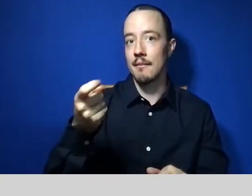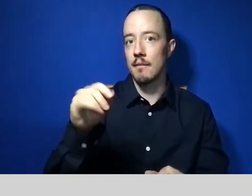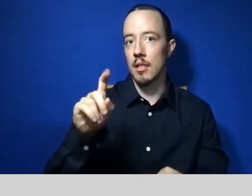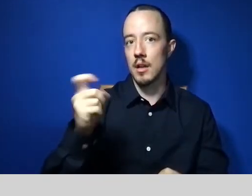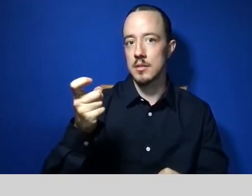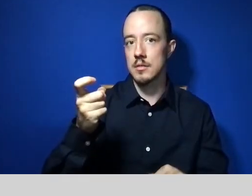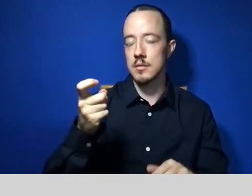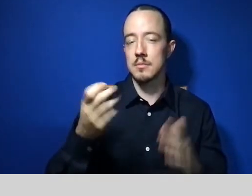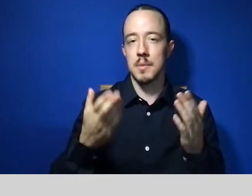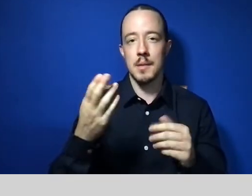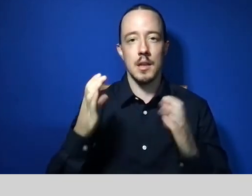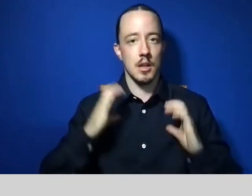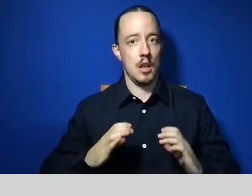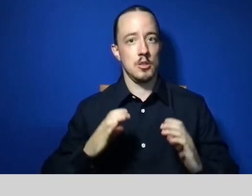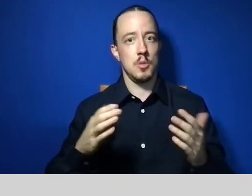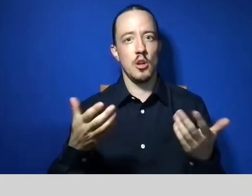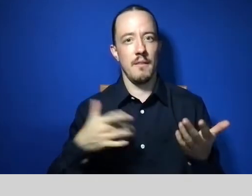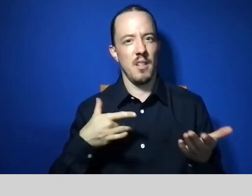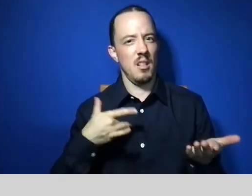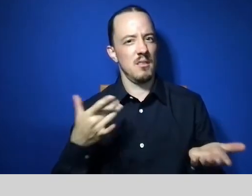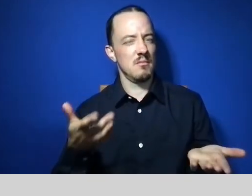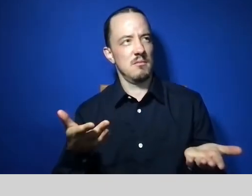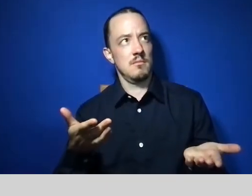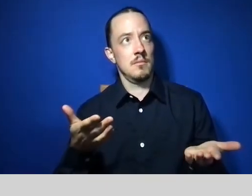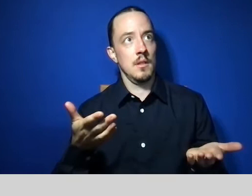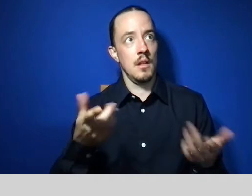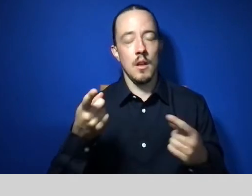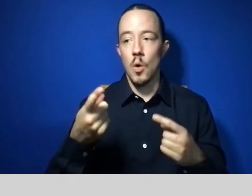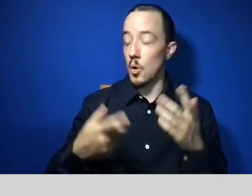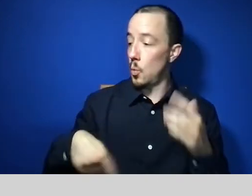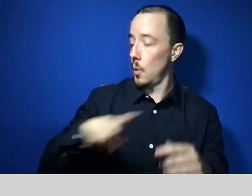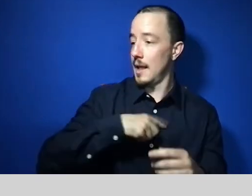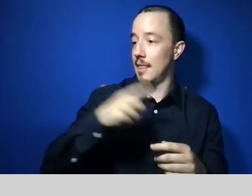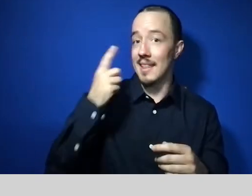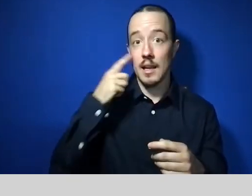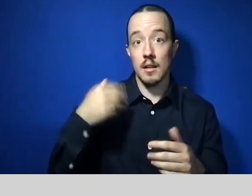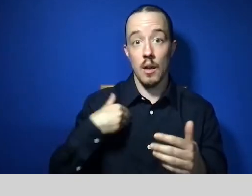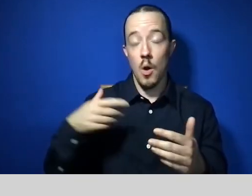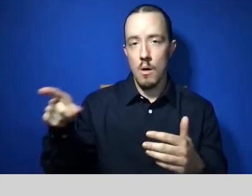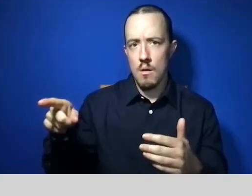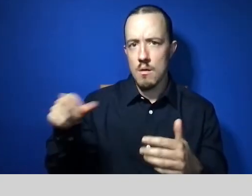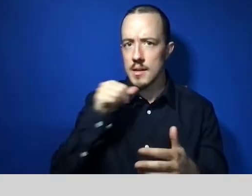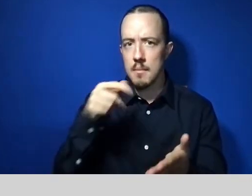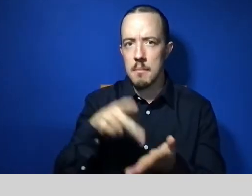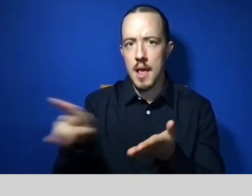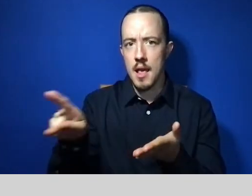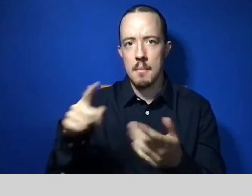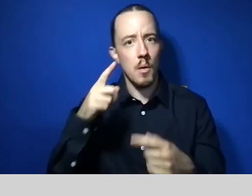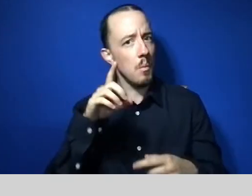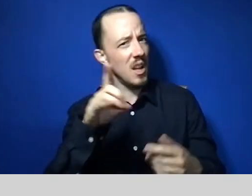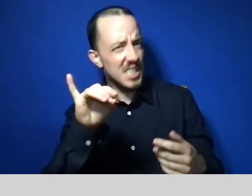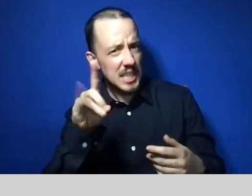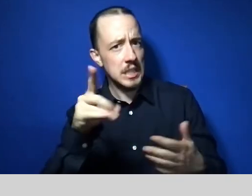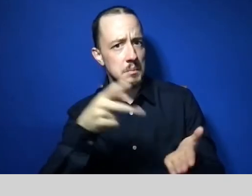We ended up thinking that our customer has paid, hasn't paid its bill, but they actually have, that could lead to a loss of brand trust